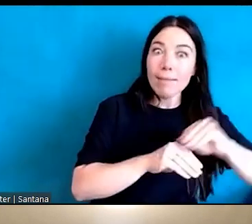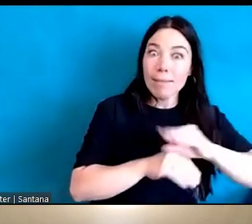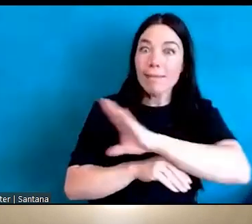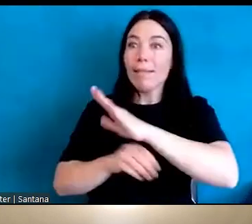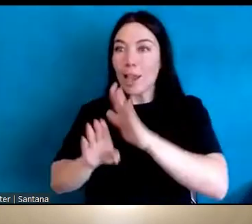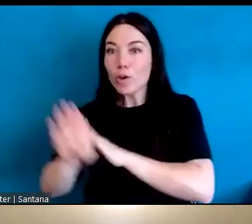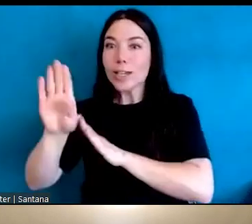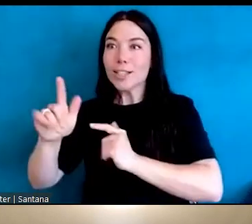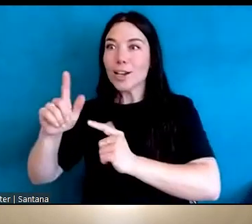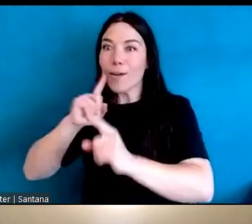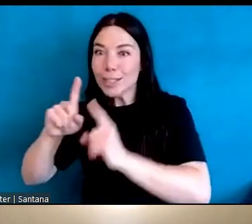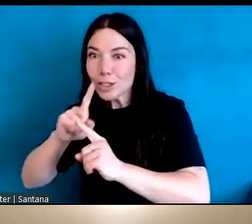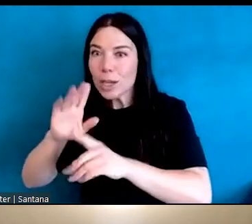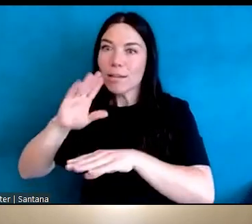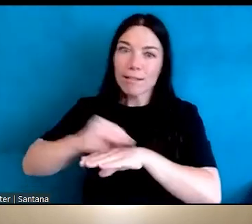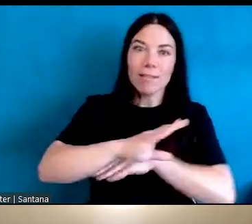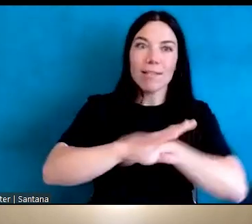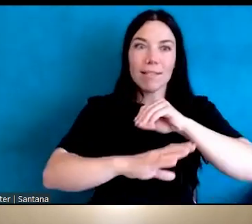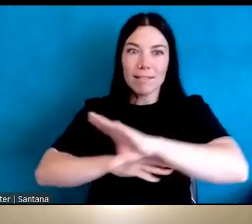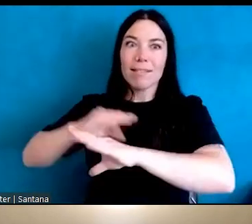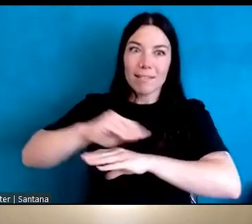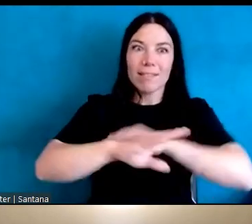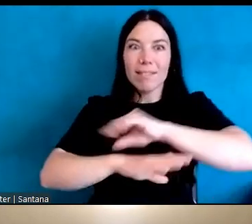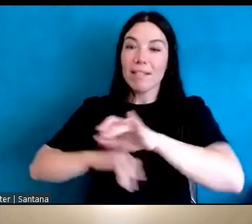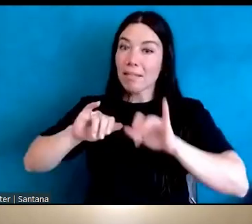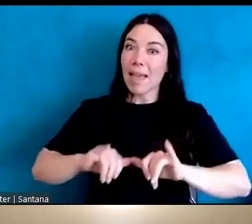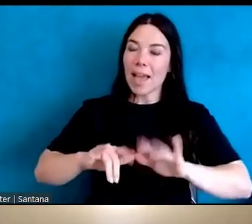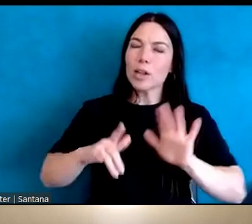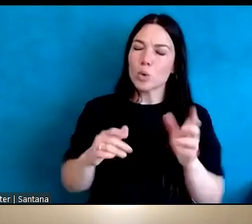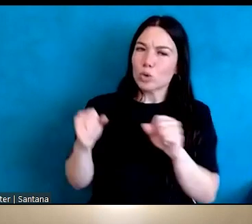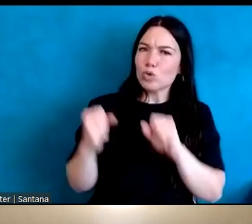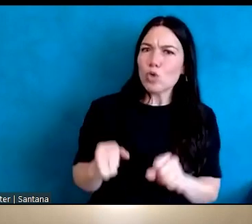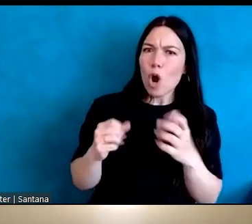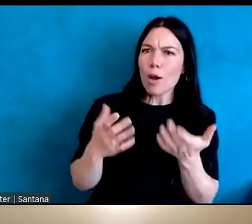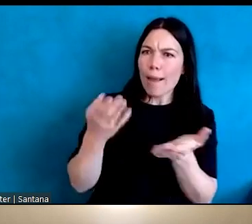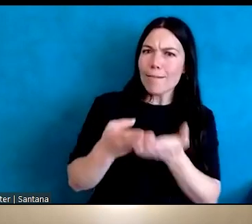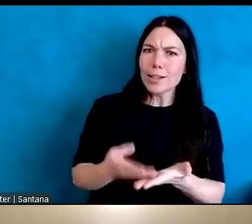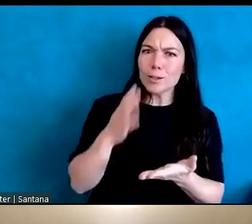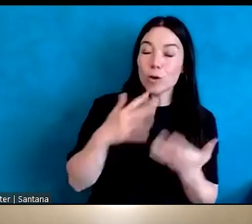So that's to say this is great evidence for a strong social basis for children's early language.